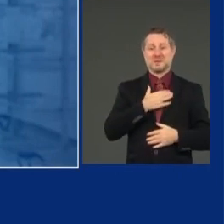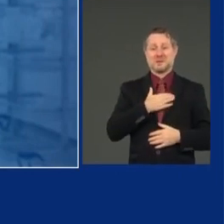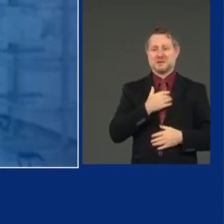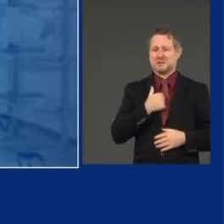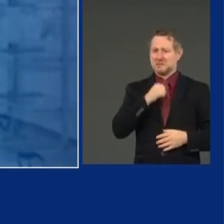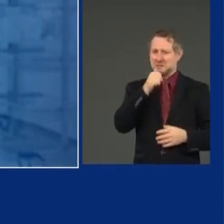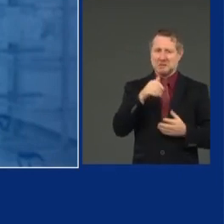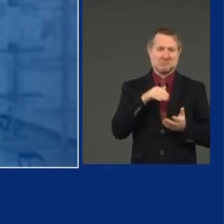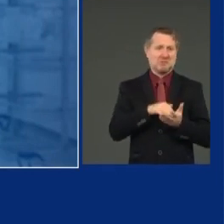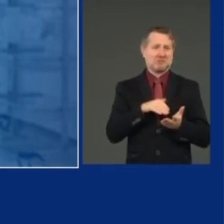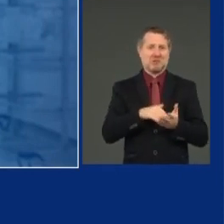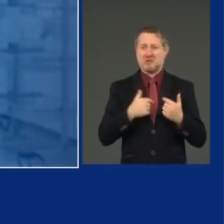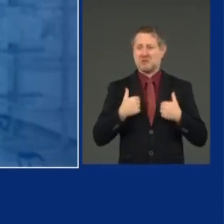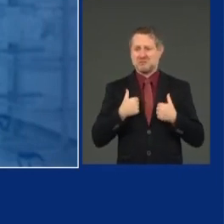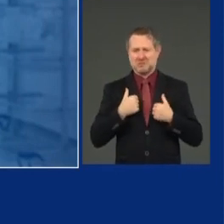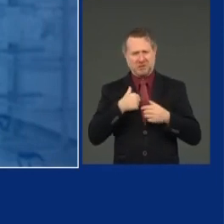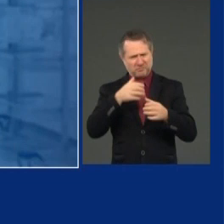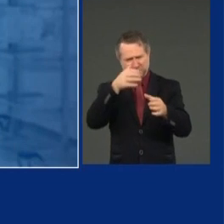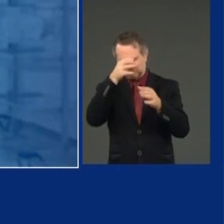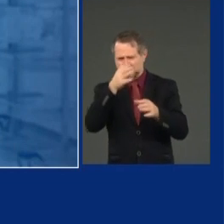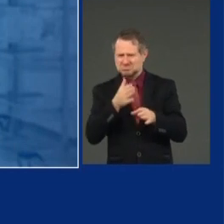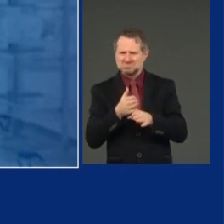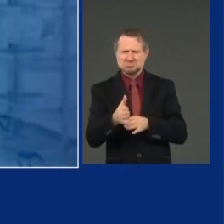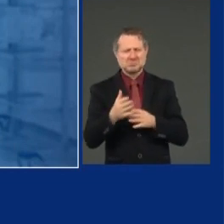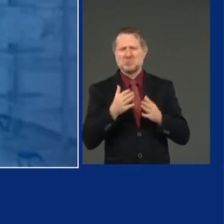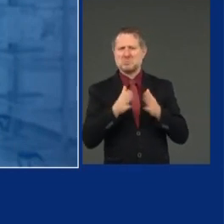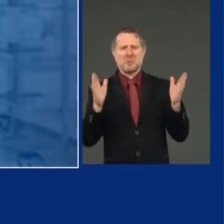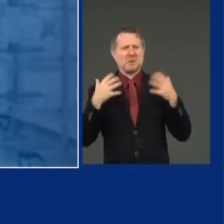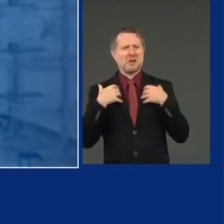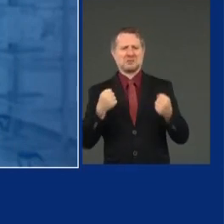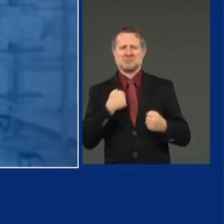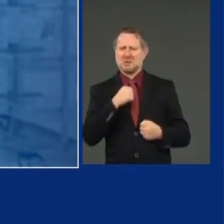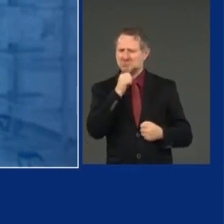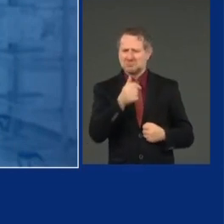MASK ACTUALLY IS. AND DON'T TAKE MY WORD FOR IT.